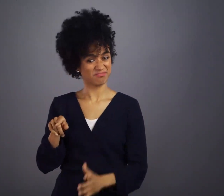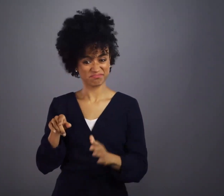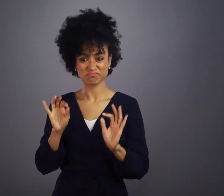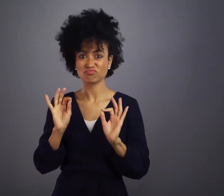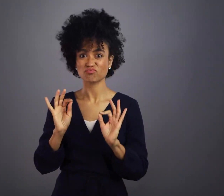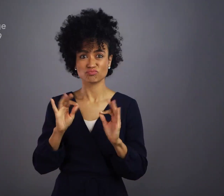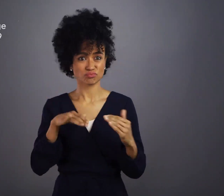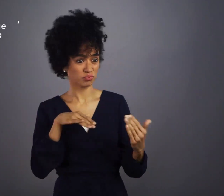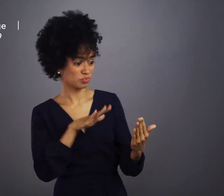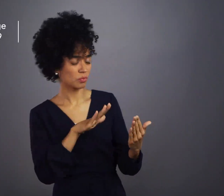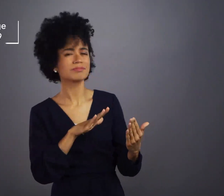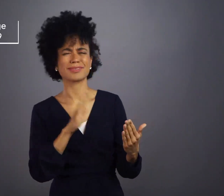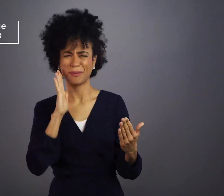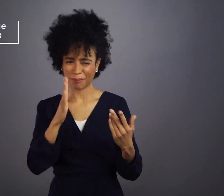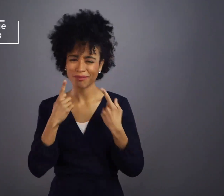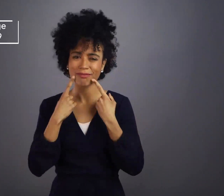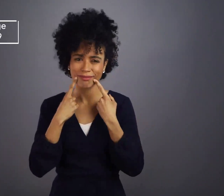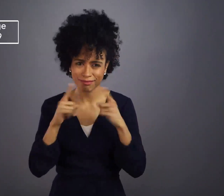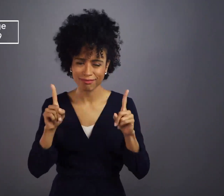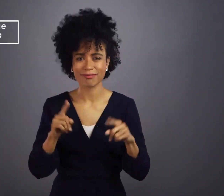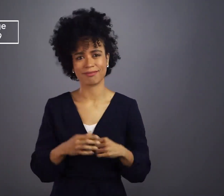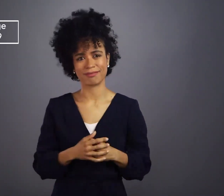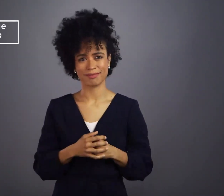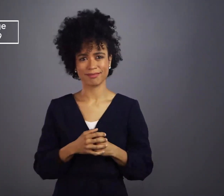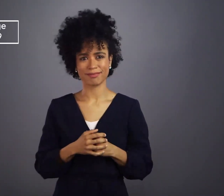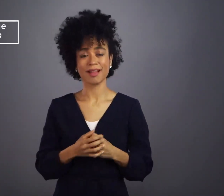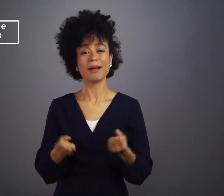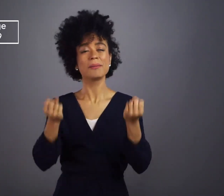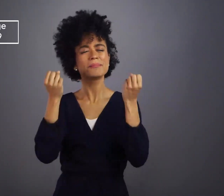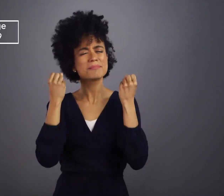these are the conditions we have found most effective.